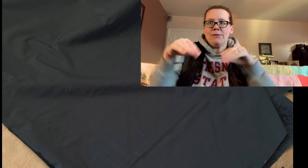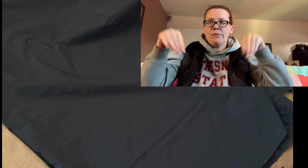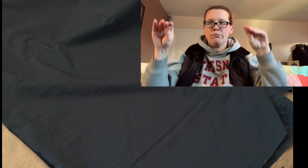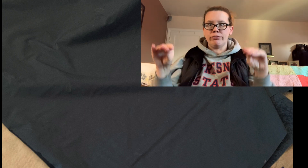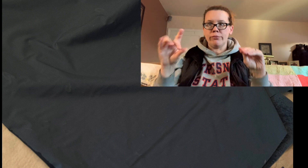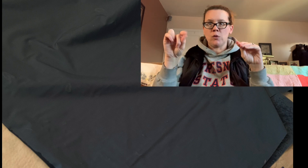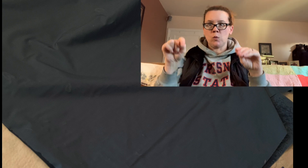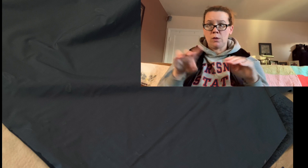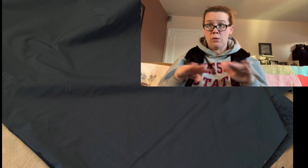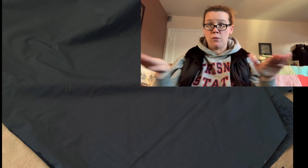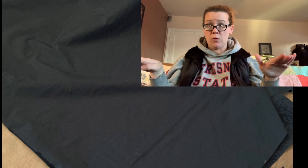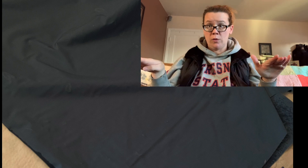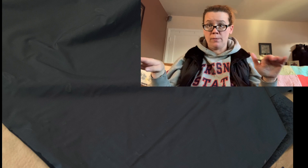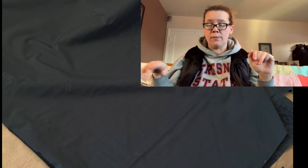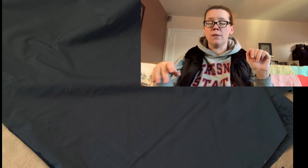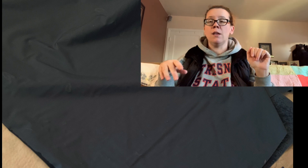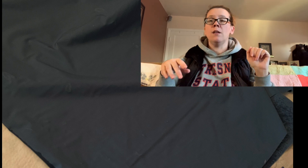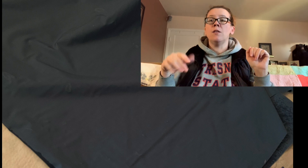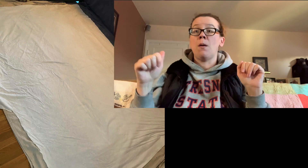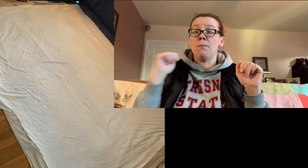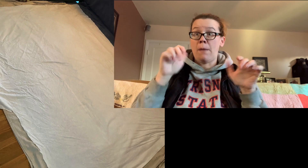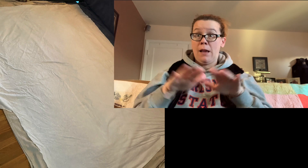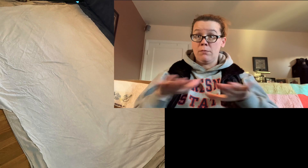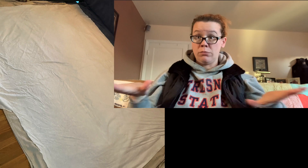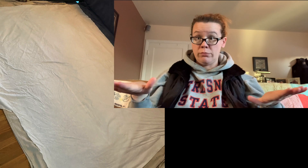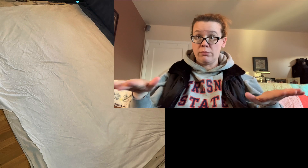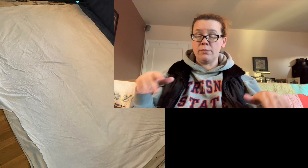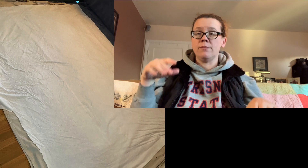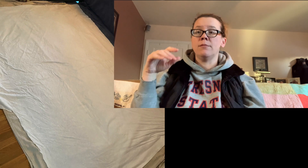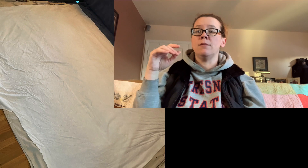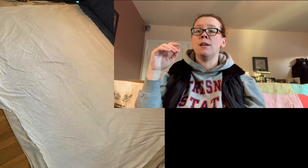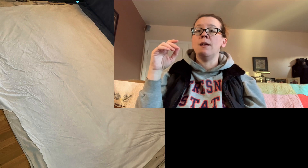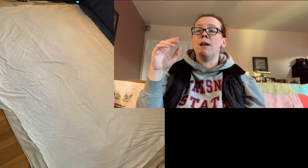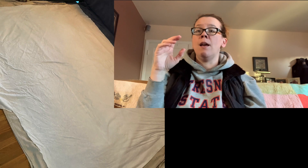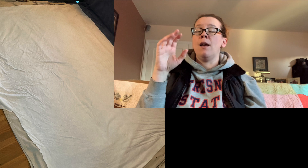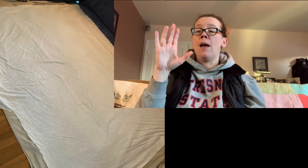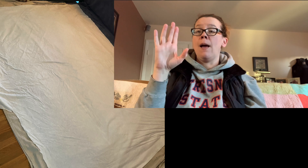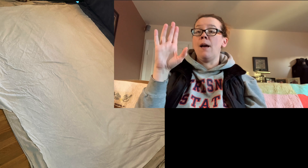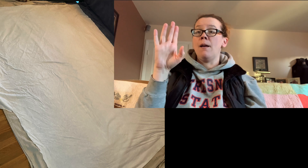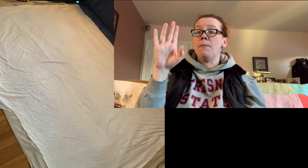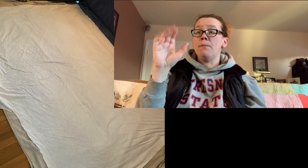almost as if, um, the quilt was laying on the floor. And then I put the batting down.